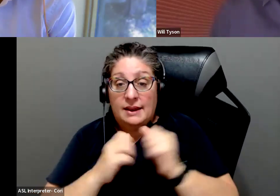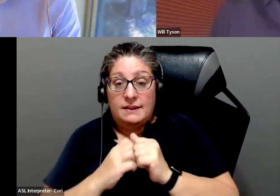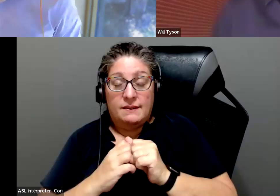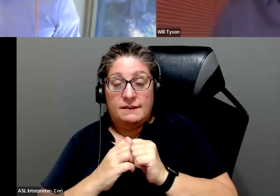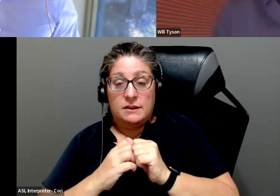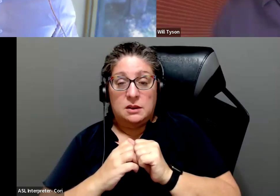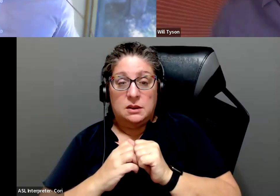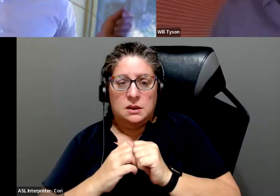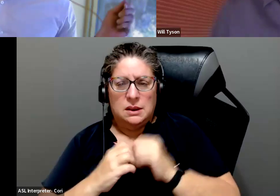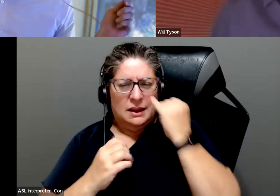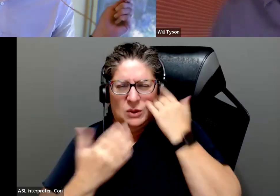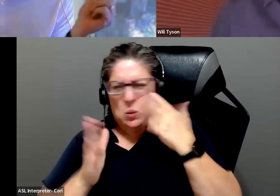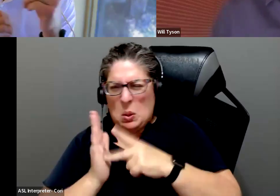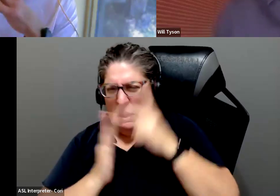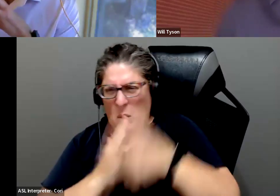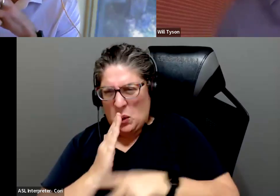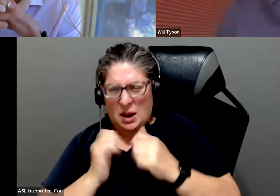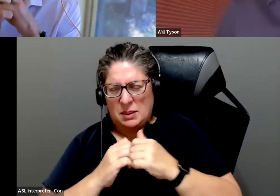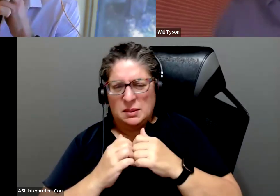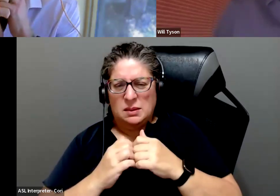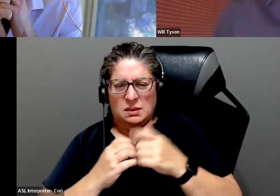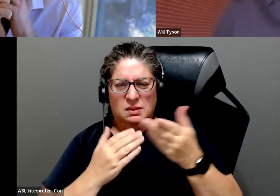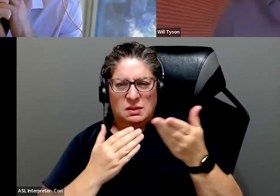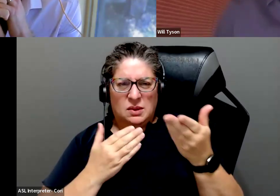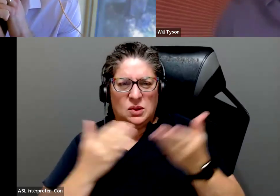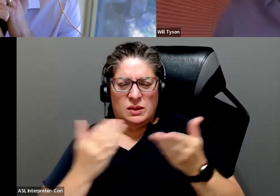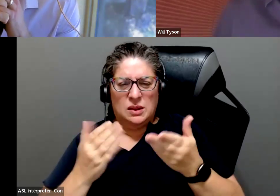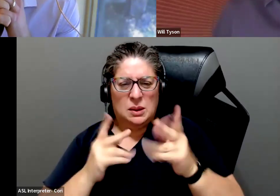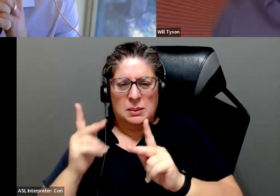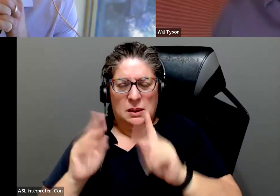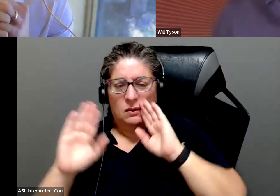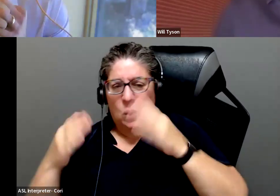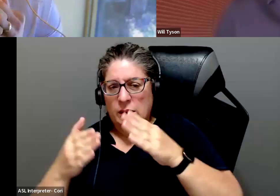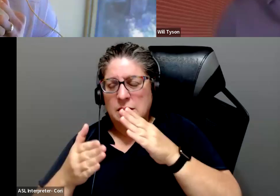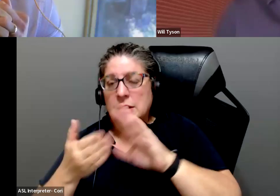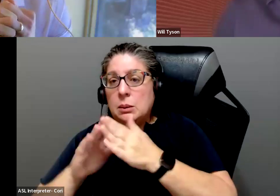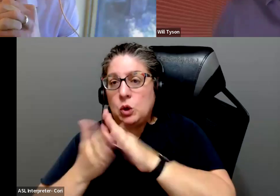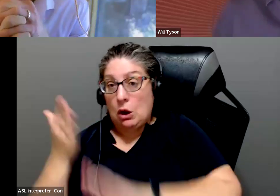Program. if you are not familiar with that program, it focuses on community college.